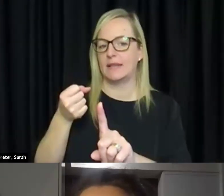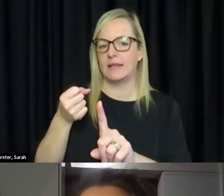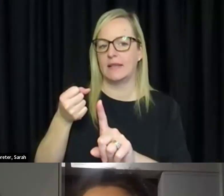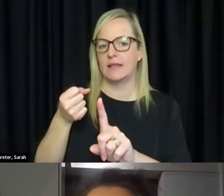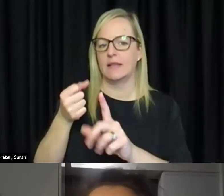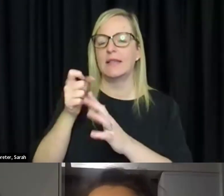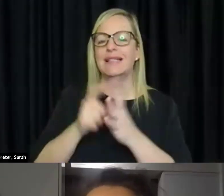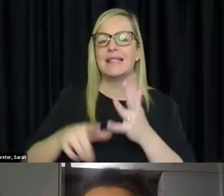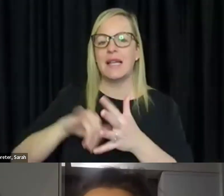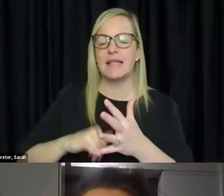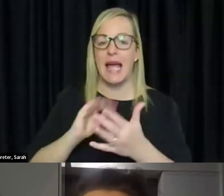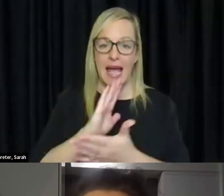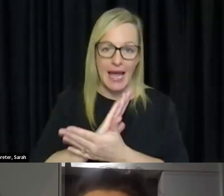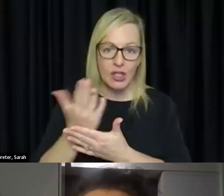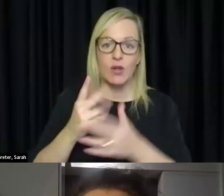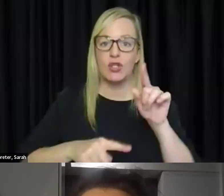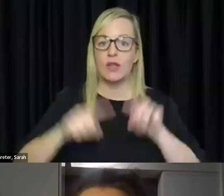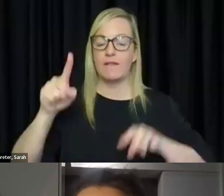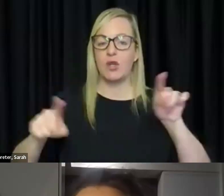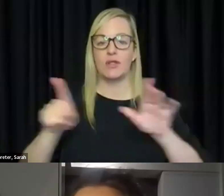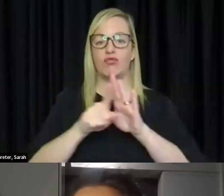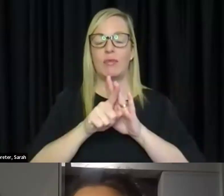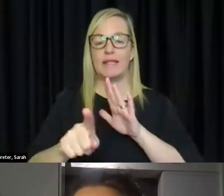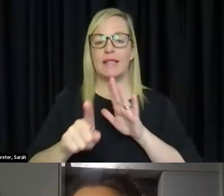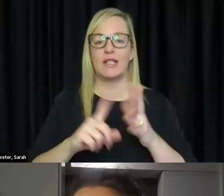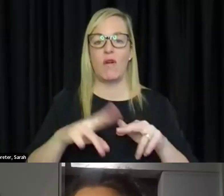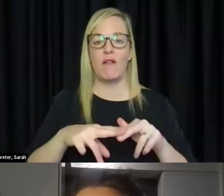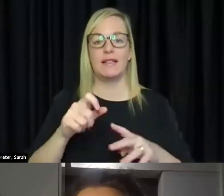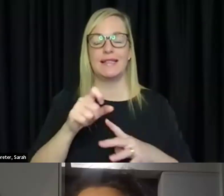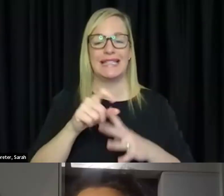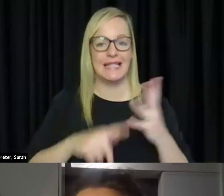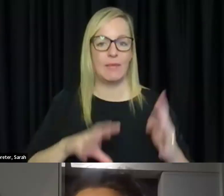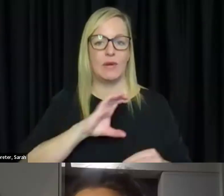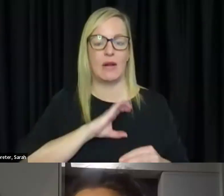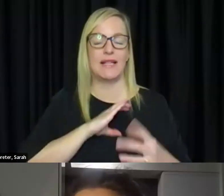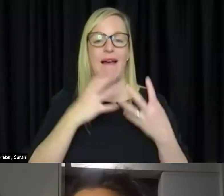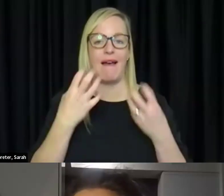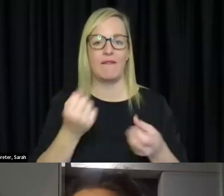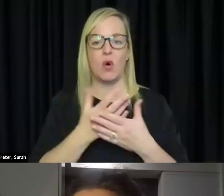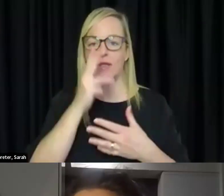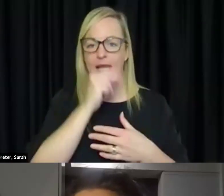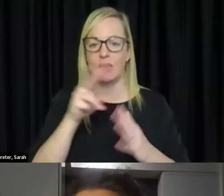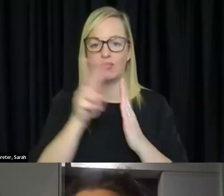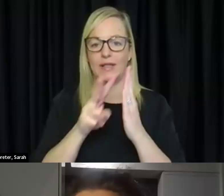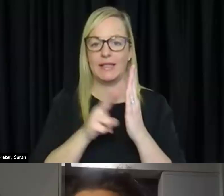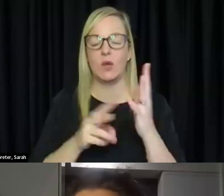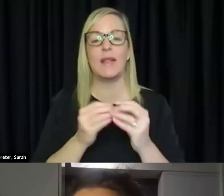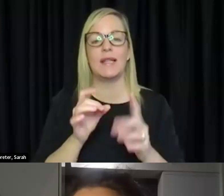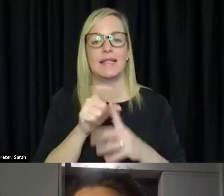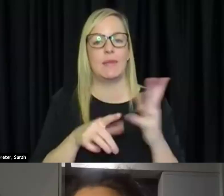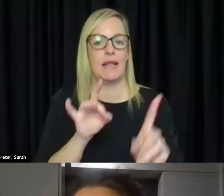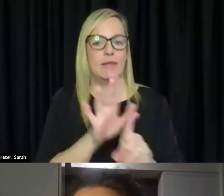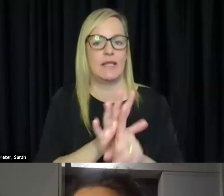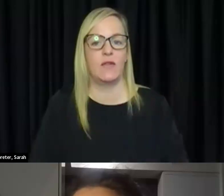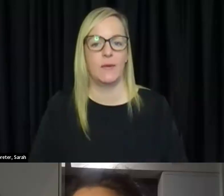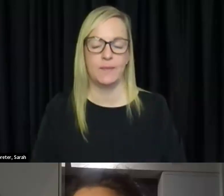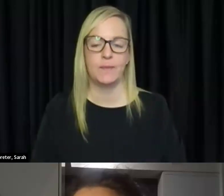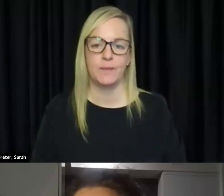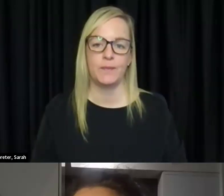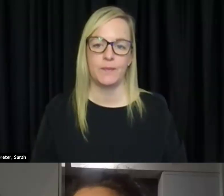diverse representation of disabled characters have on young readers with disabilities?